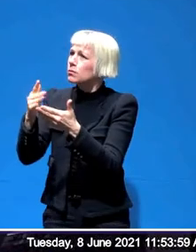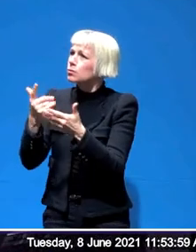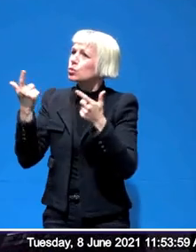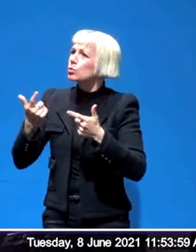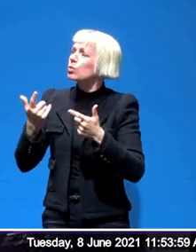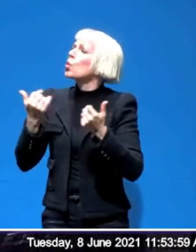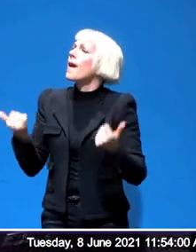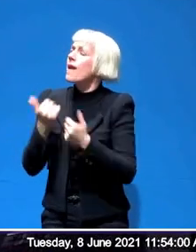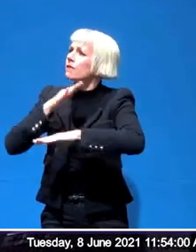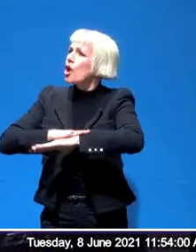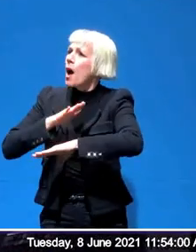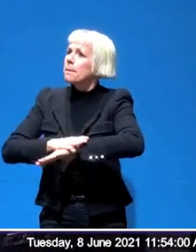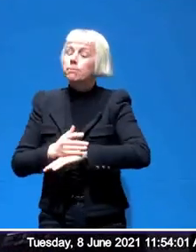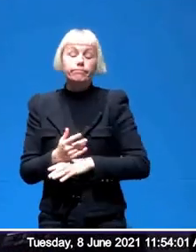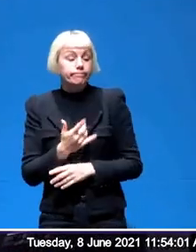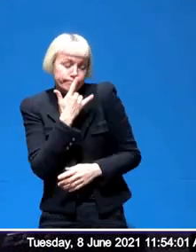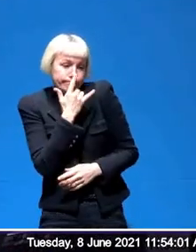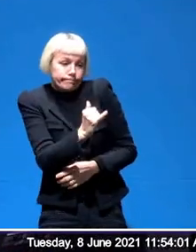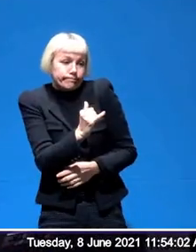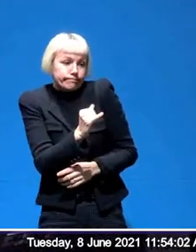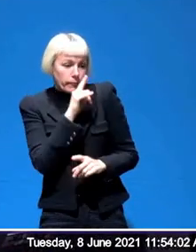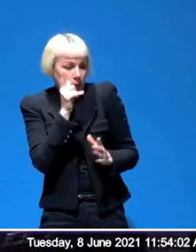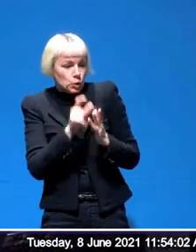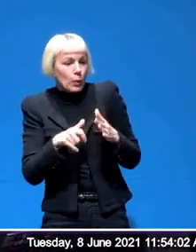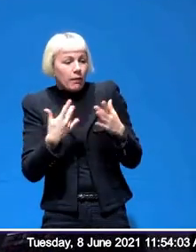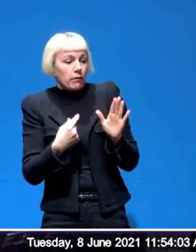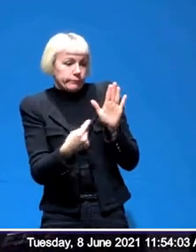She stated there was nothing that could be done as it was legislated.